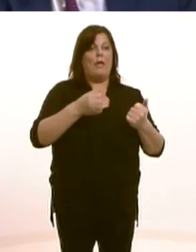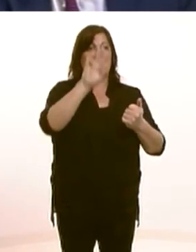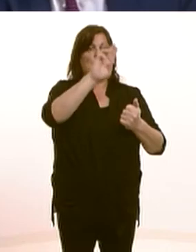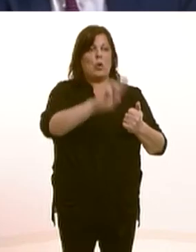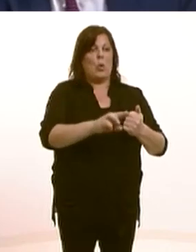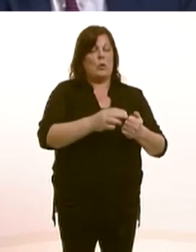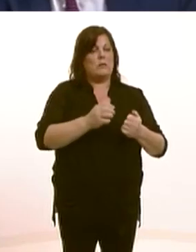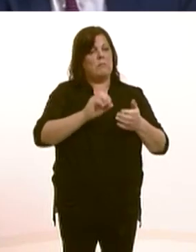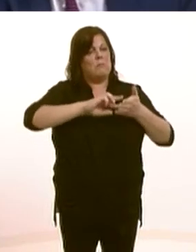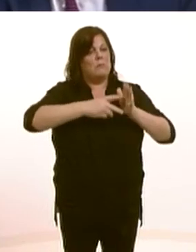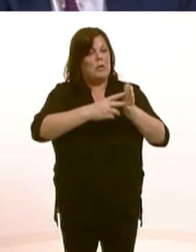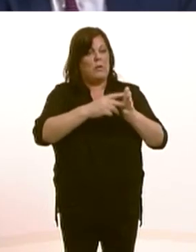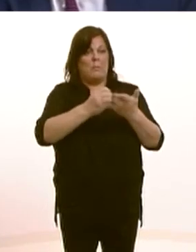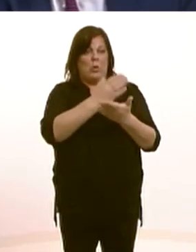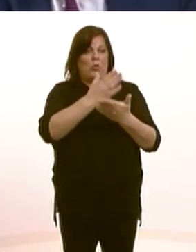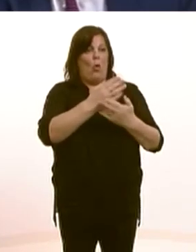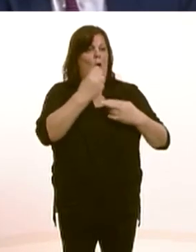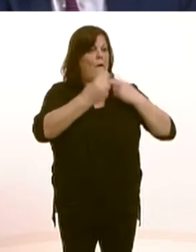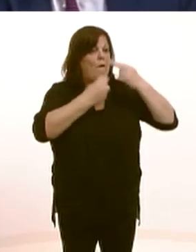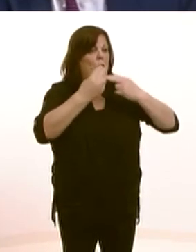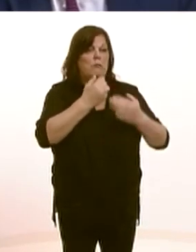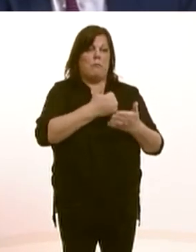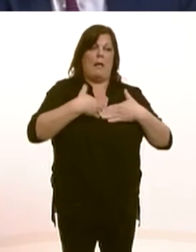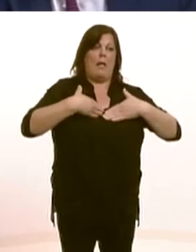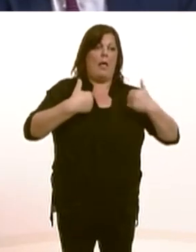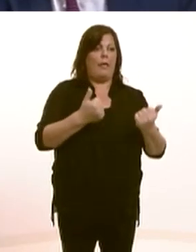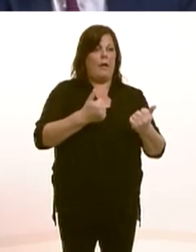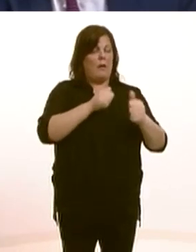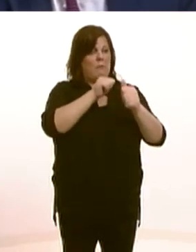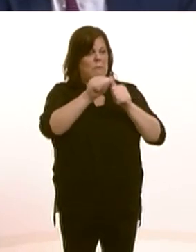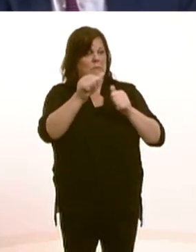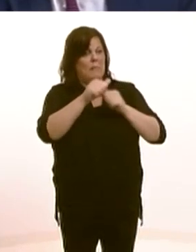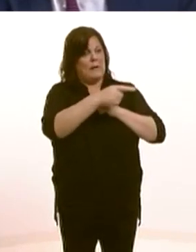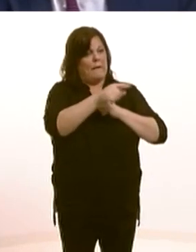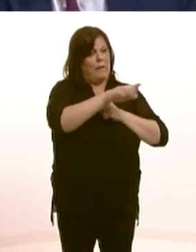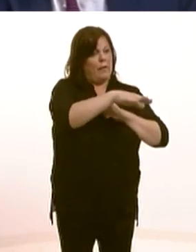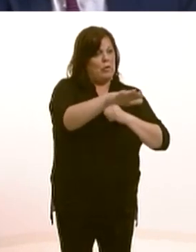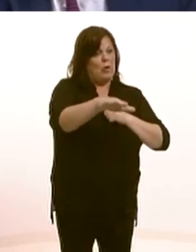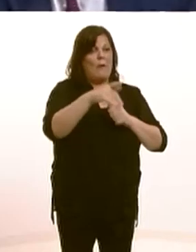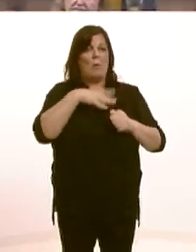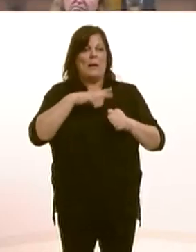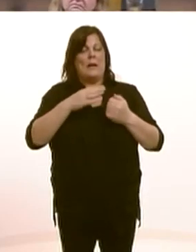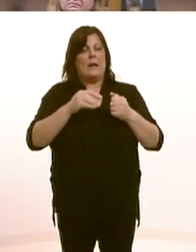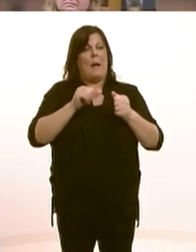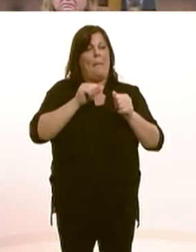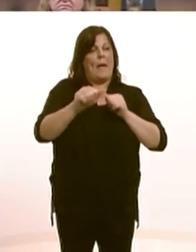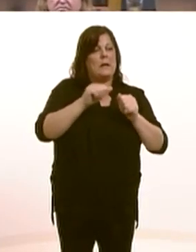NPS will improve the sourcing and ranges available through continued strategic supplier relationship management. Hefin David: 4.